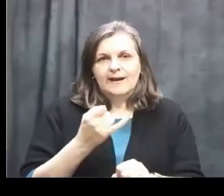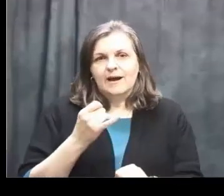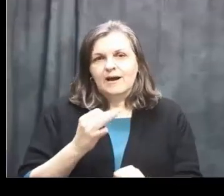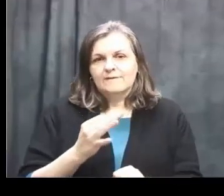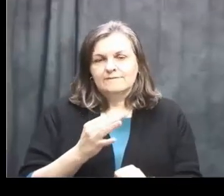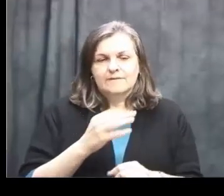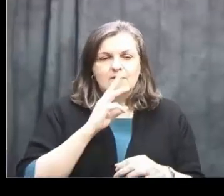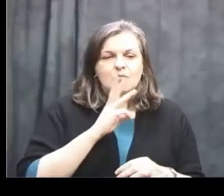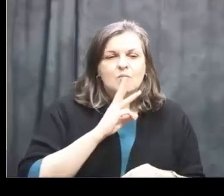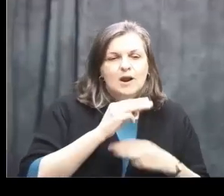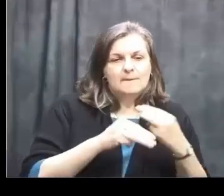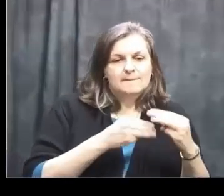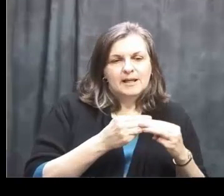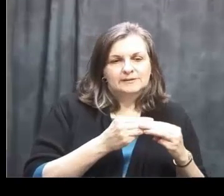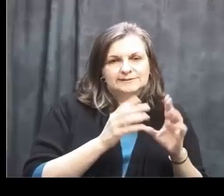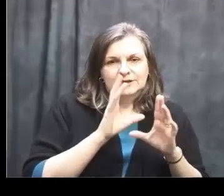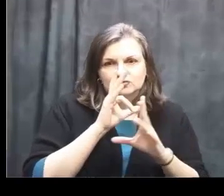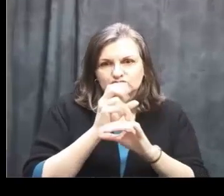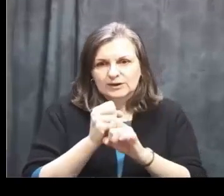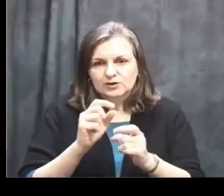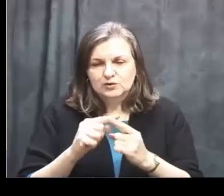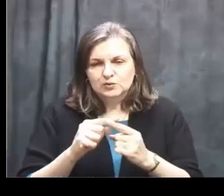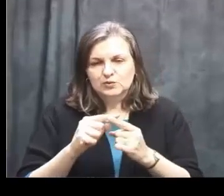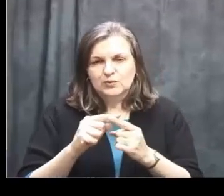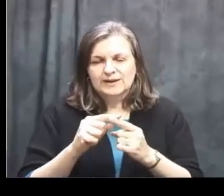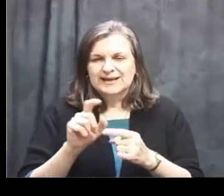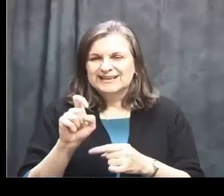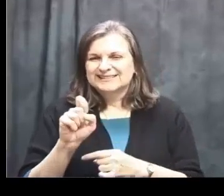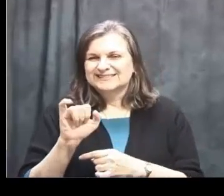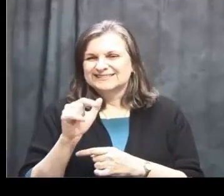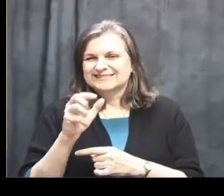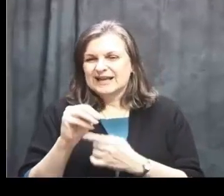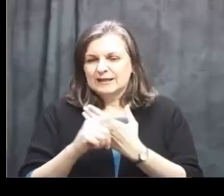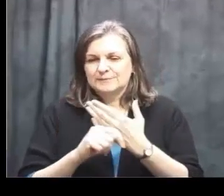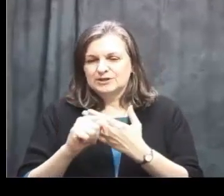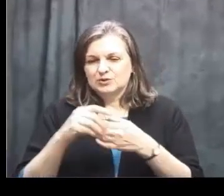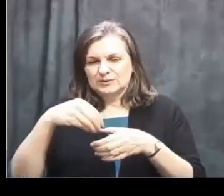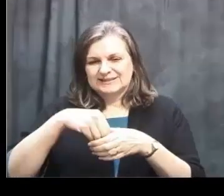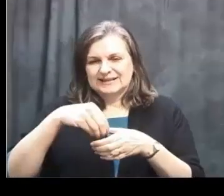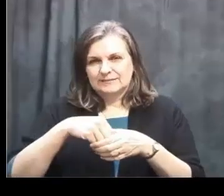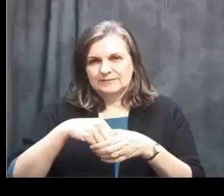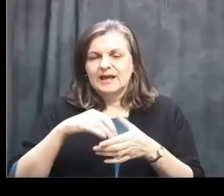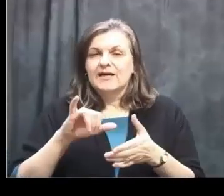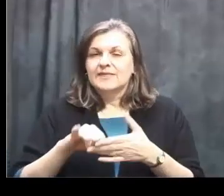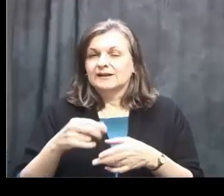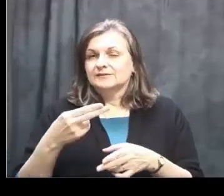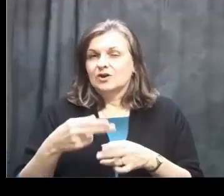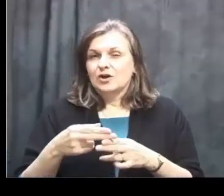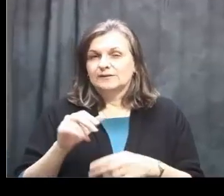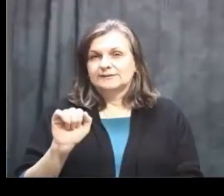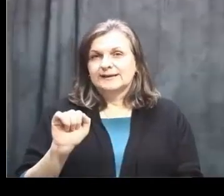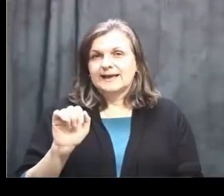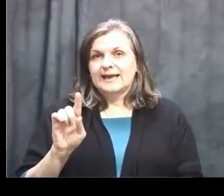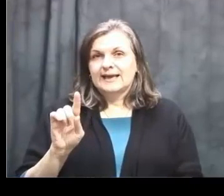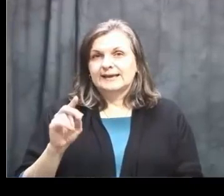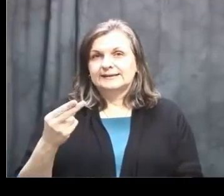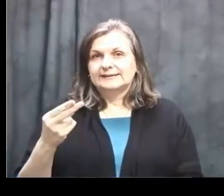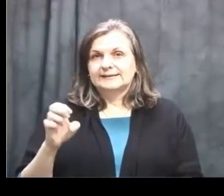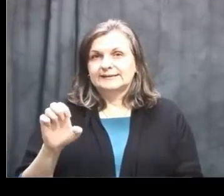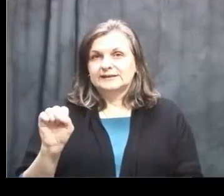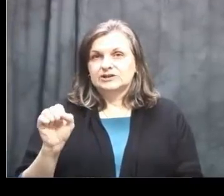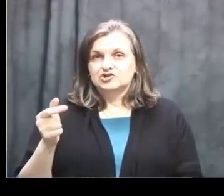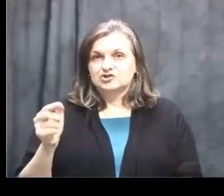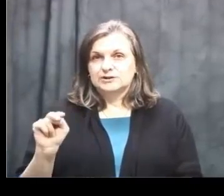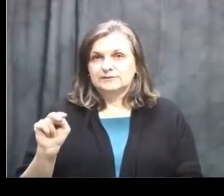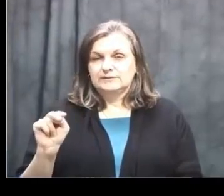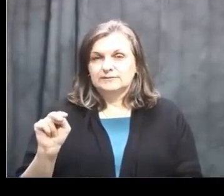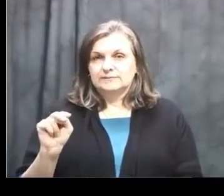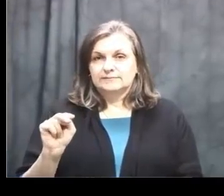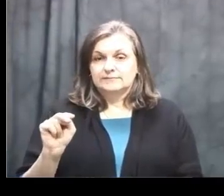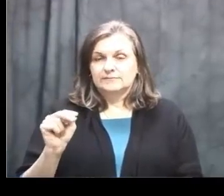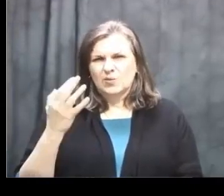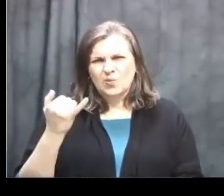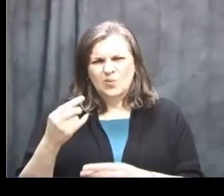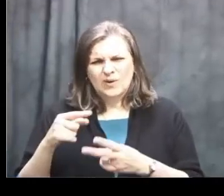or the attraction of water to the inside of the xylem tissue this is actually something known as adhesion. Why two different terms?